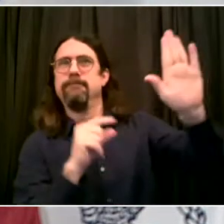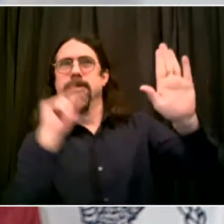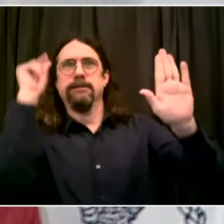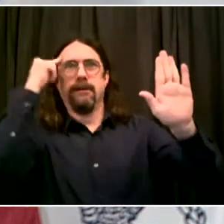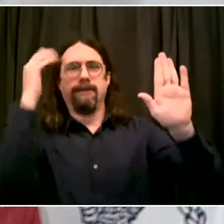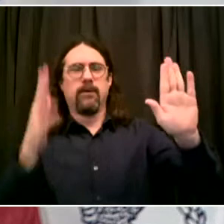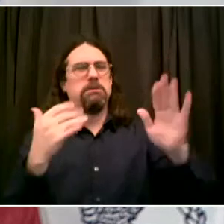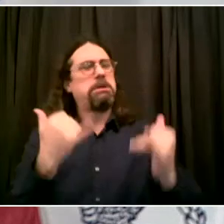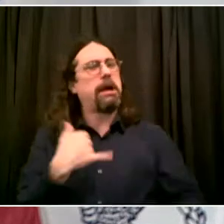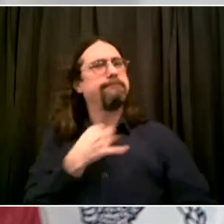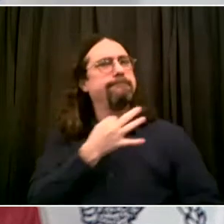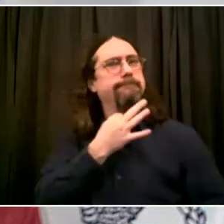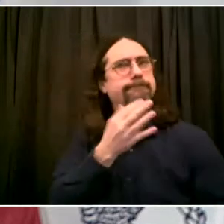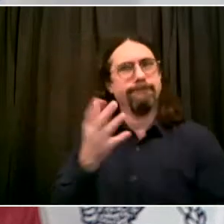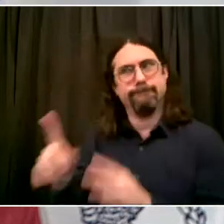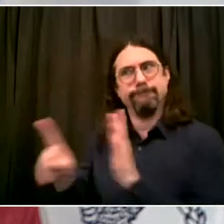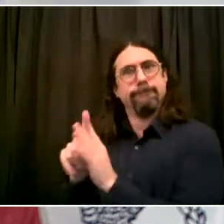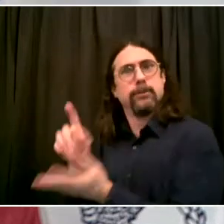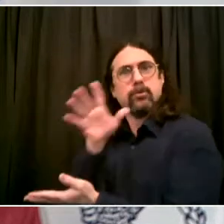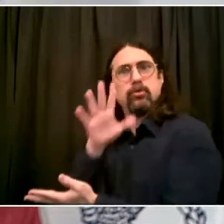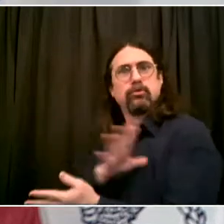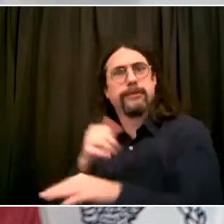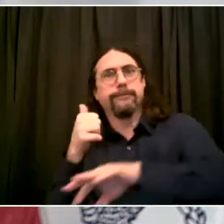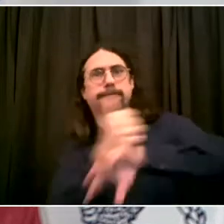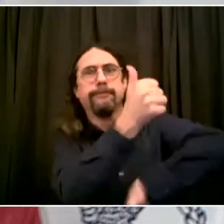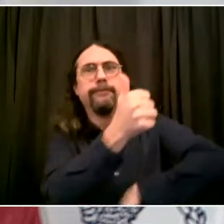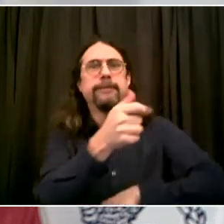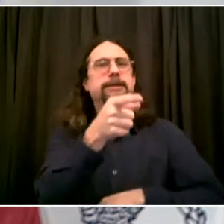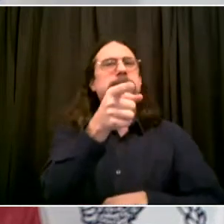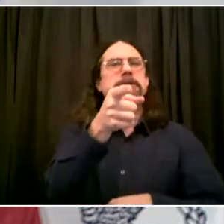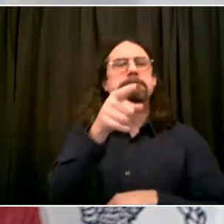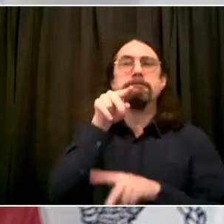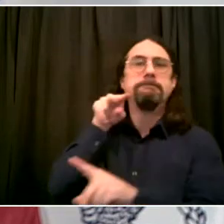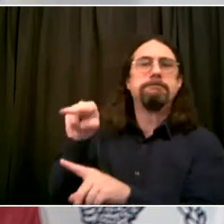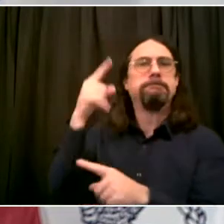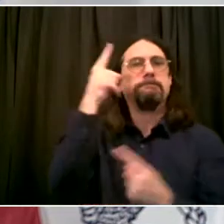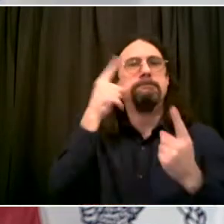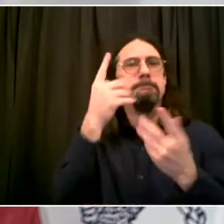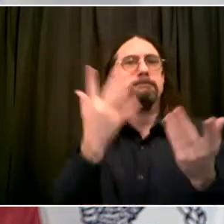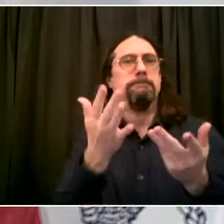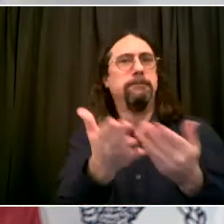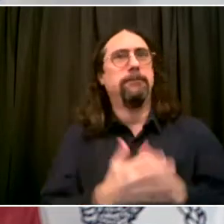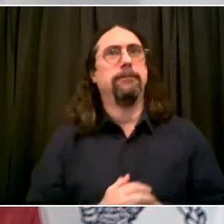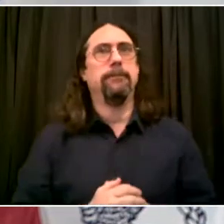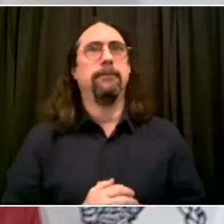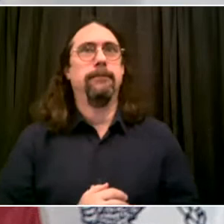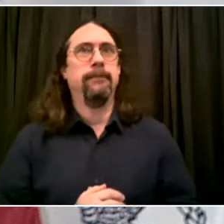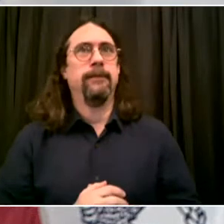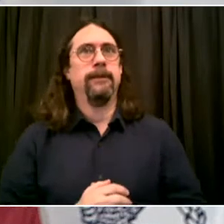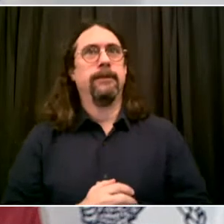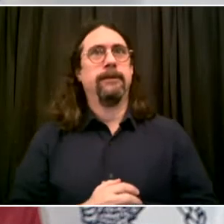PEOPLE. I WONDER IF YOU HITNKNK THIS IS ALSO A PART OF THE PROBLEM AND WHAT YOU BELIEVE